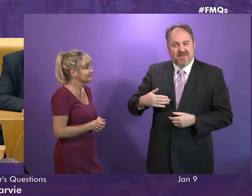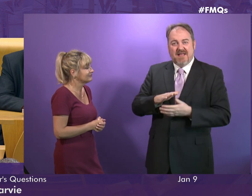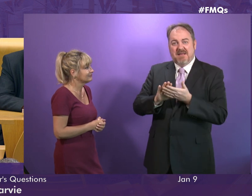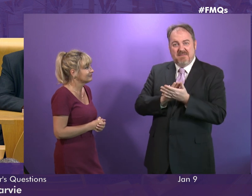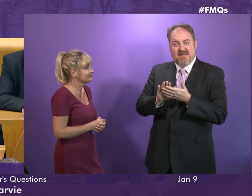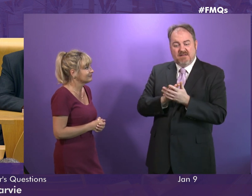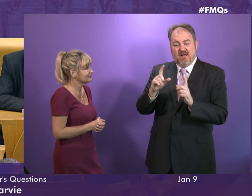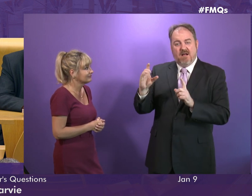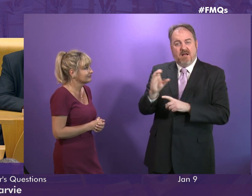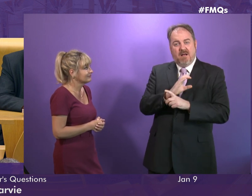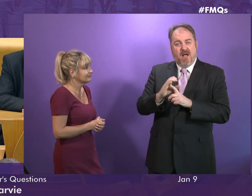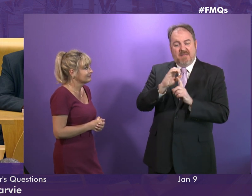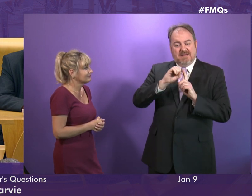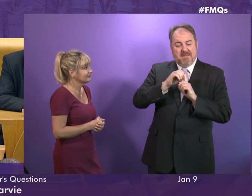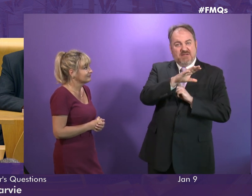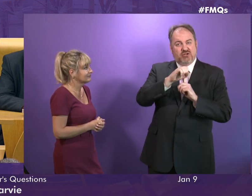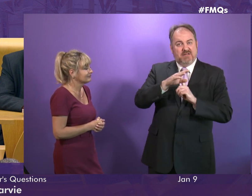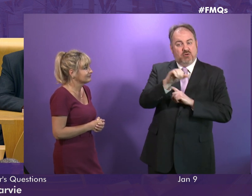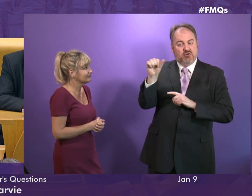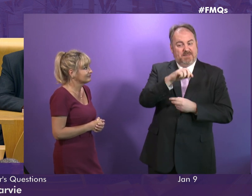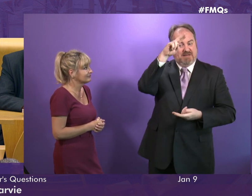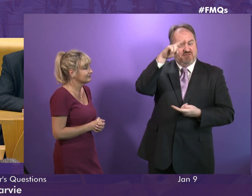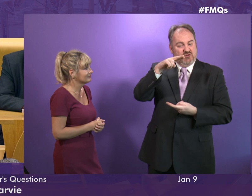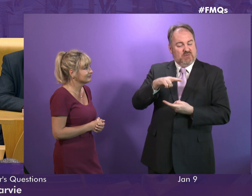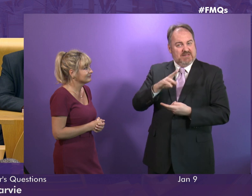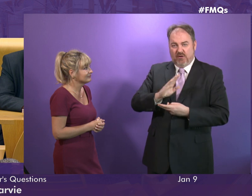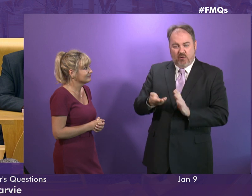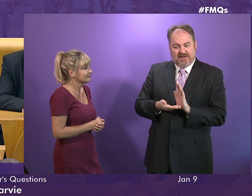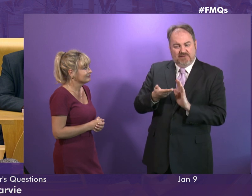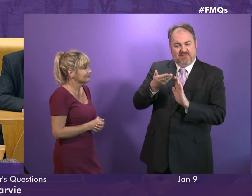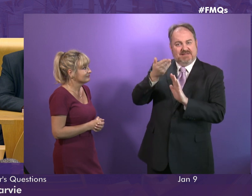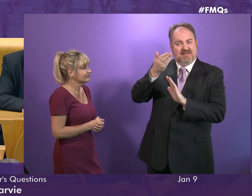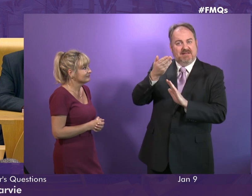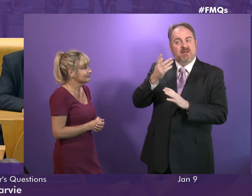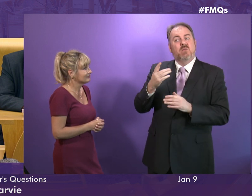emissions up, when they should be coming down. We urgently need to ensure that public transport